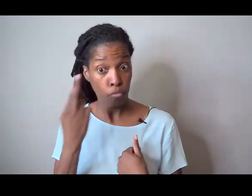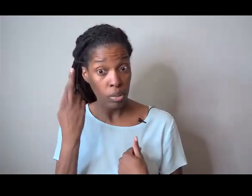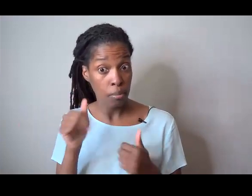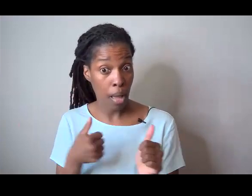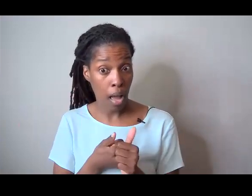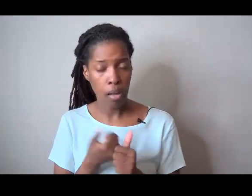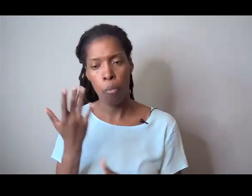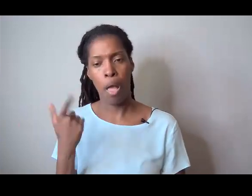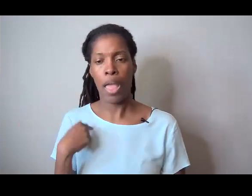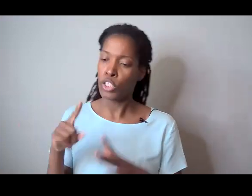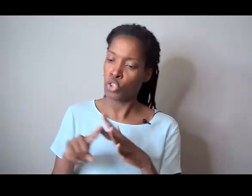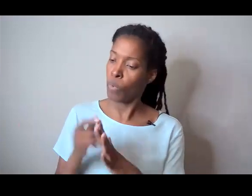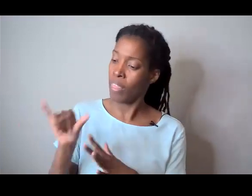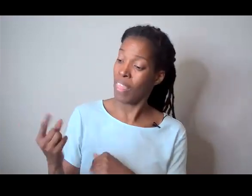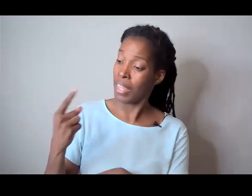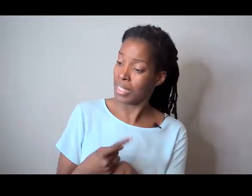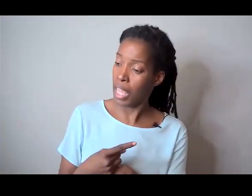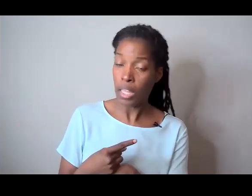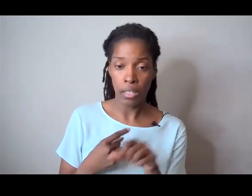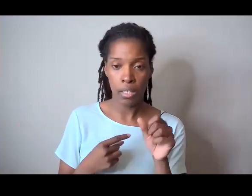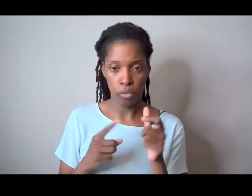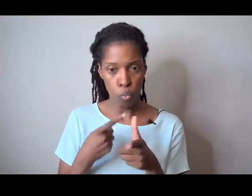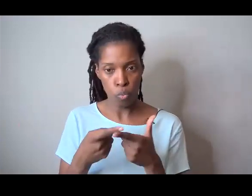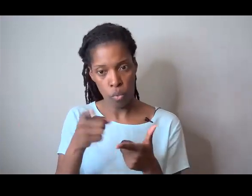the business should be considered open, then you can let them know and then you'll know.